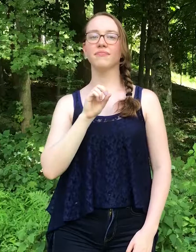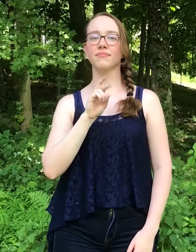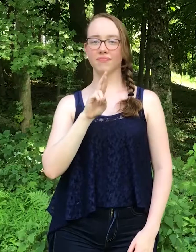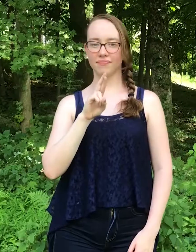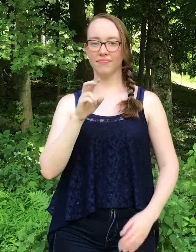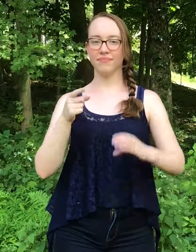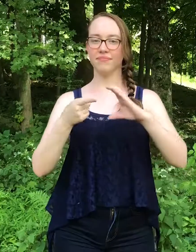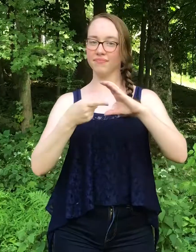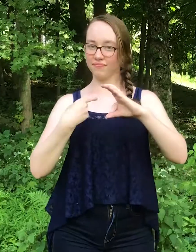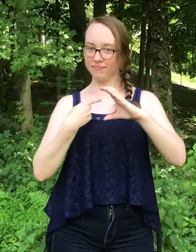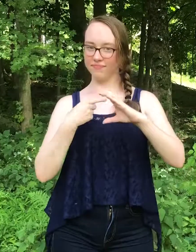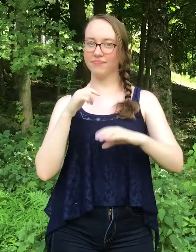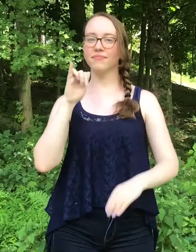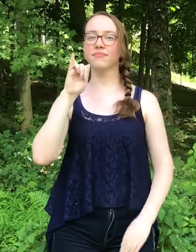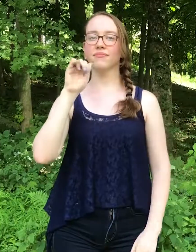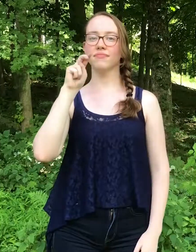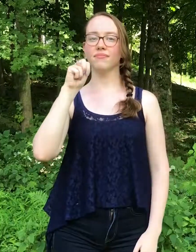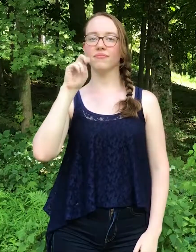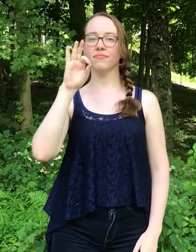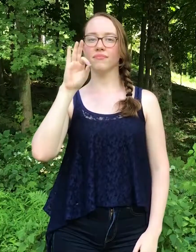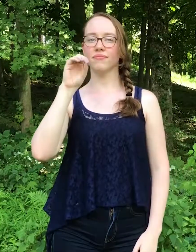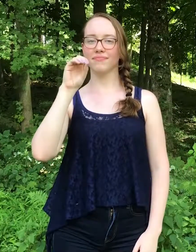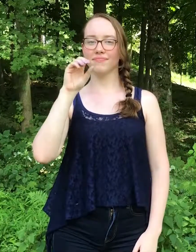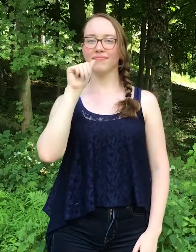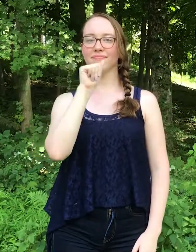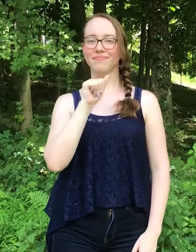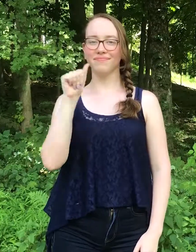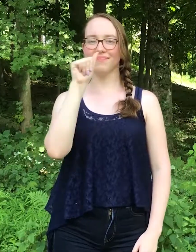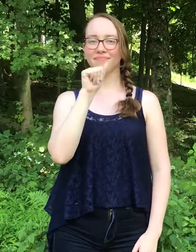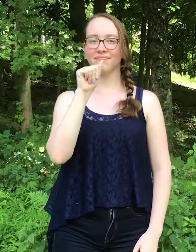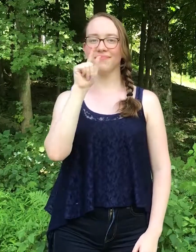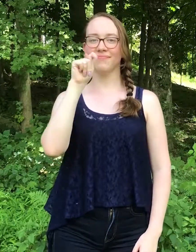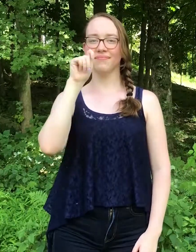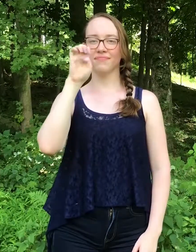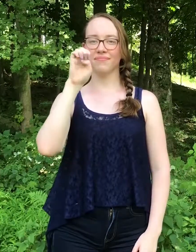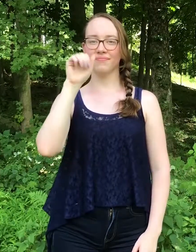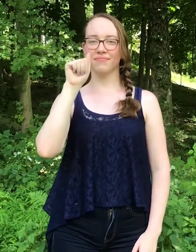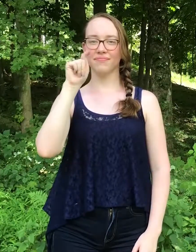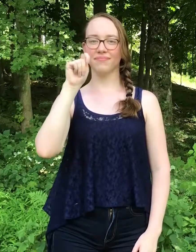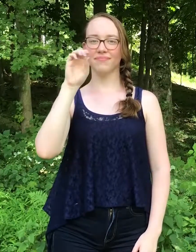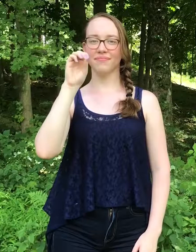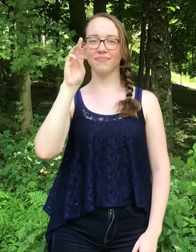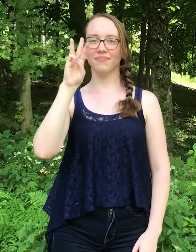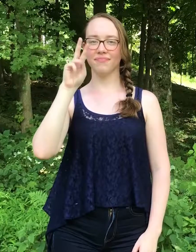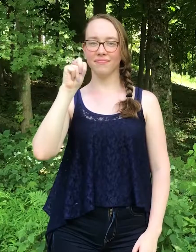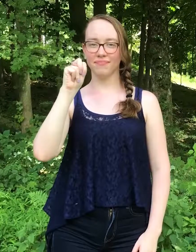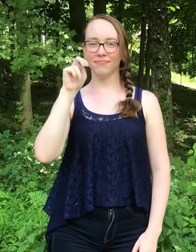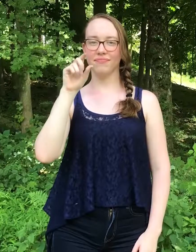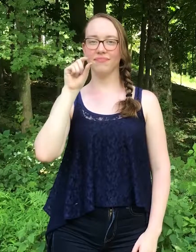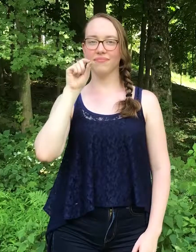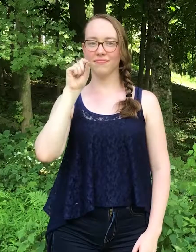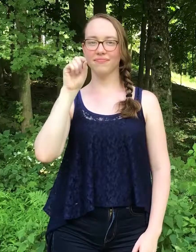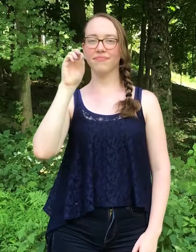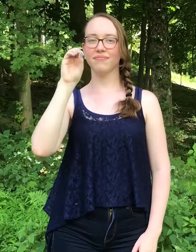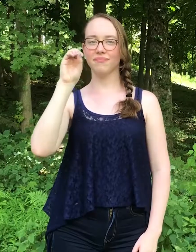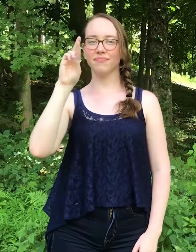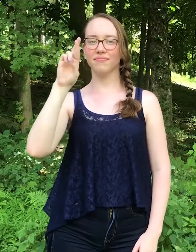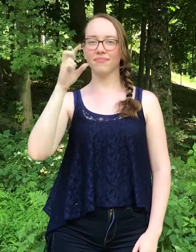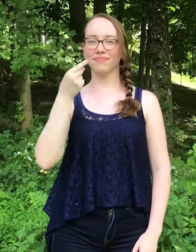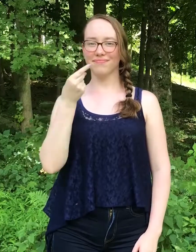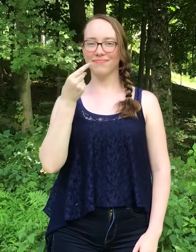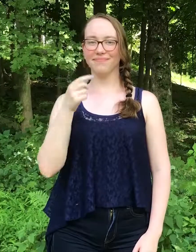or email info@teatown.org